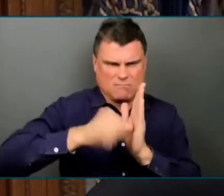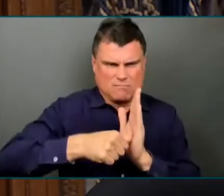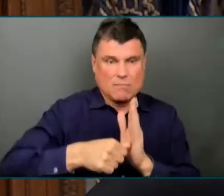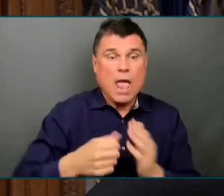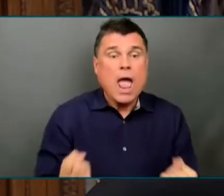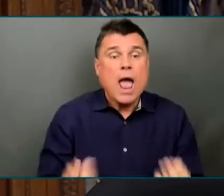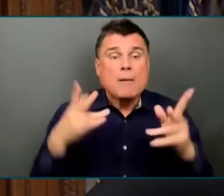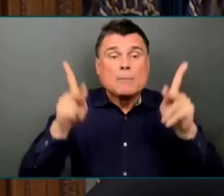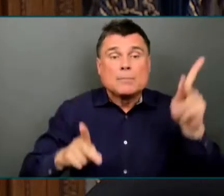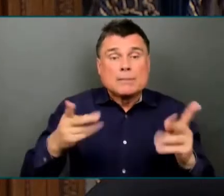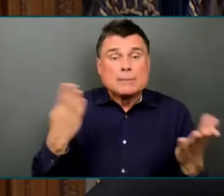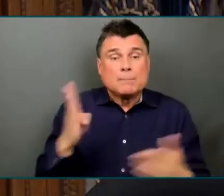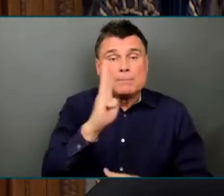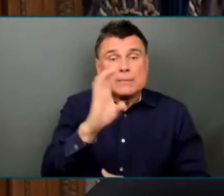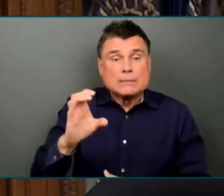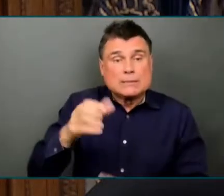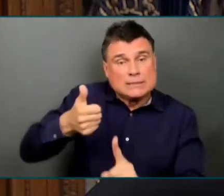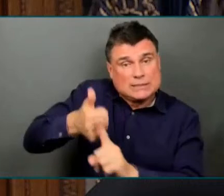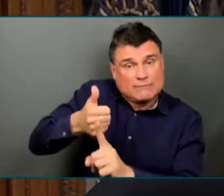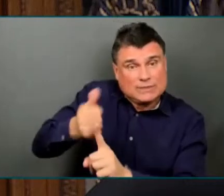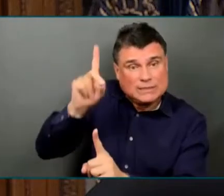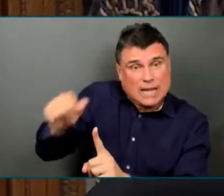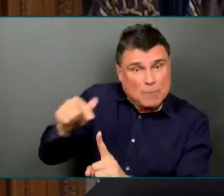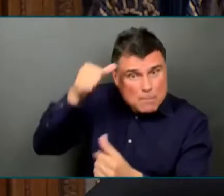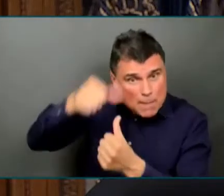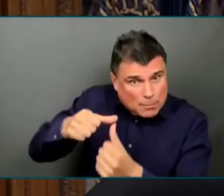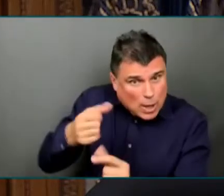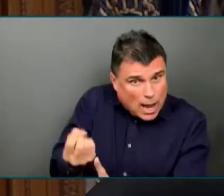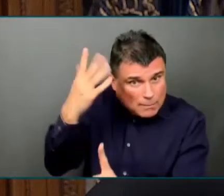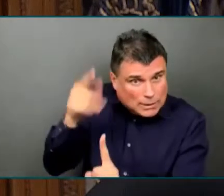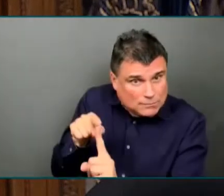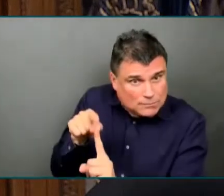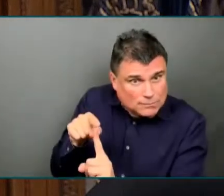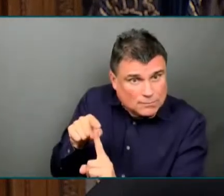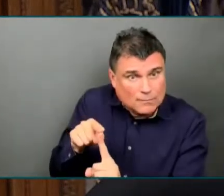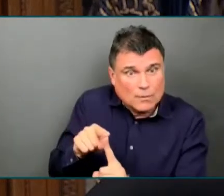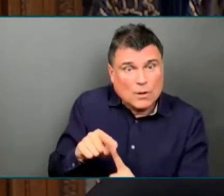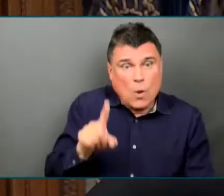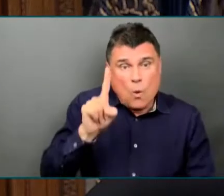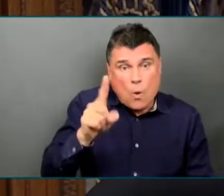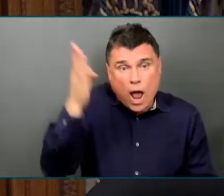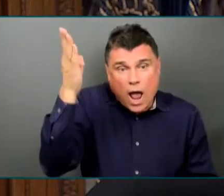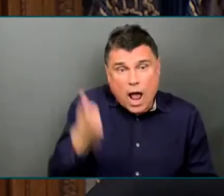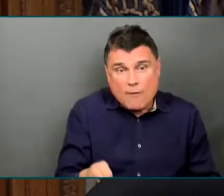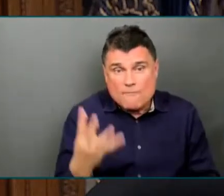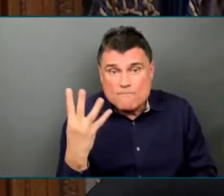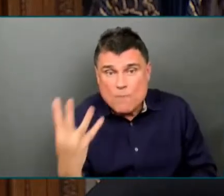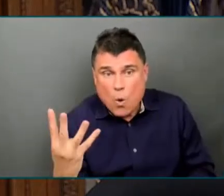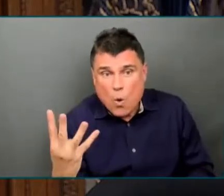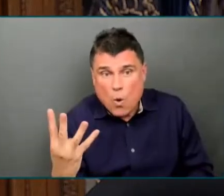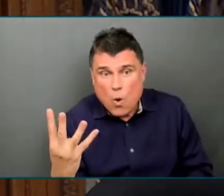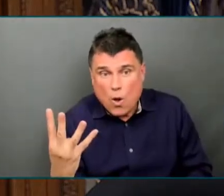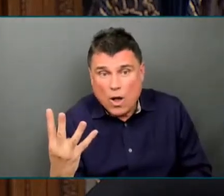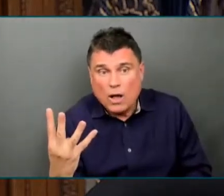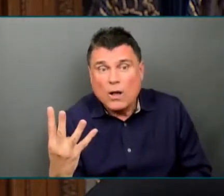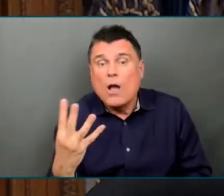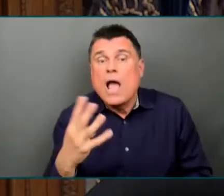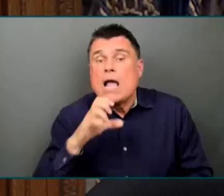Nearly one in four British Columbians over the age of 15 in B.C. identify as having a disability. As